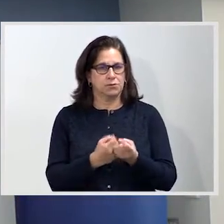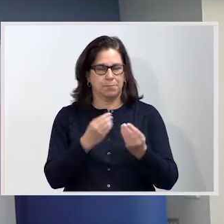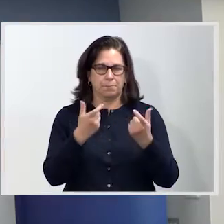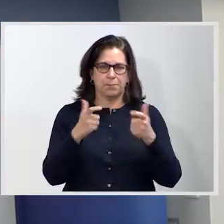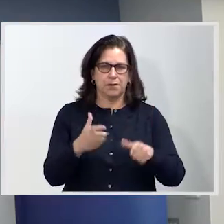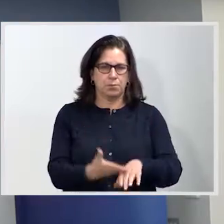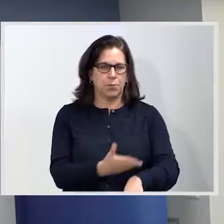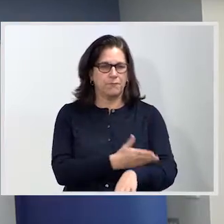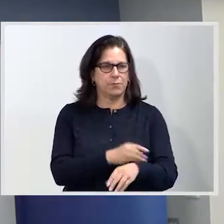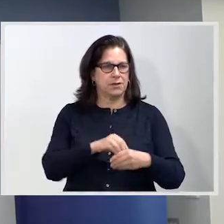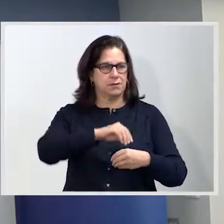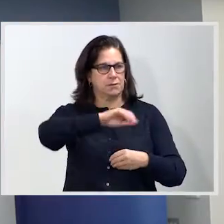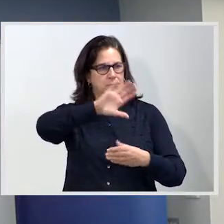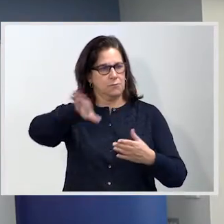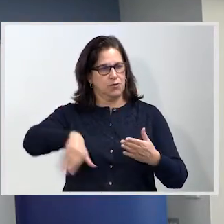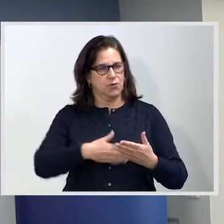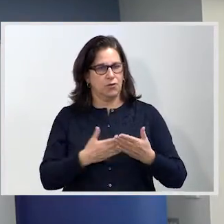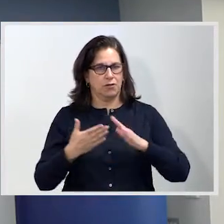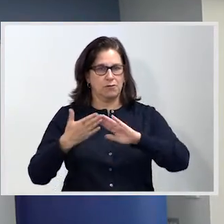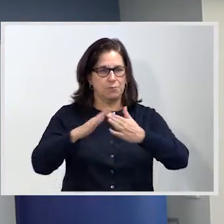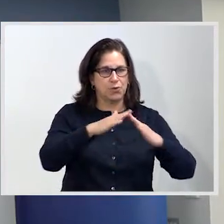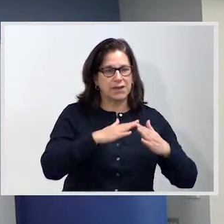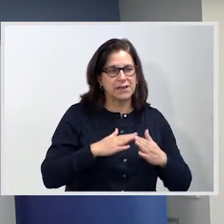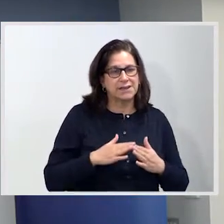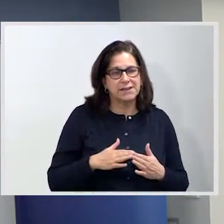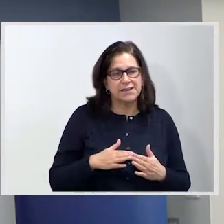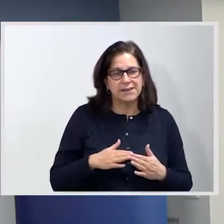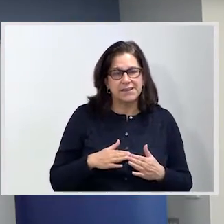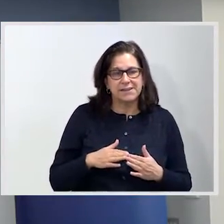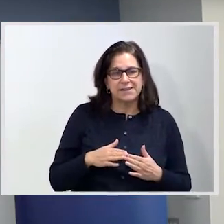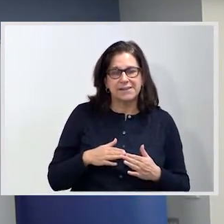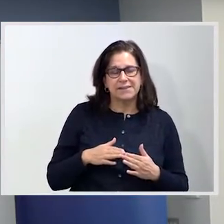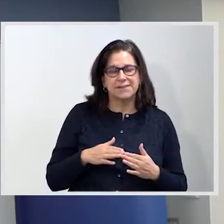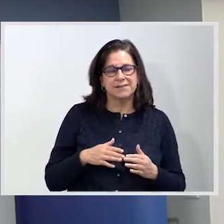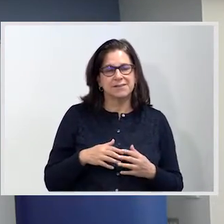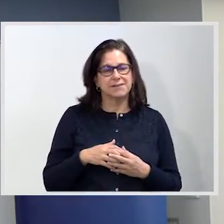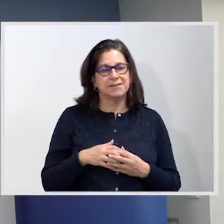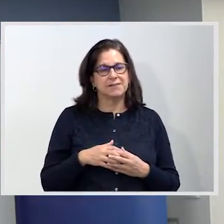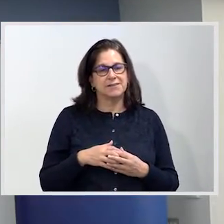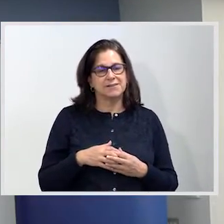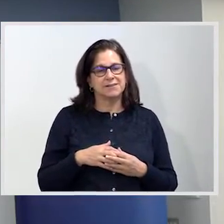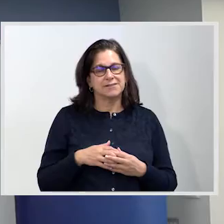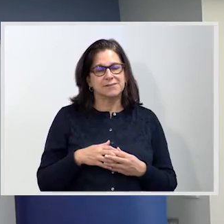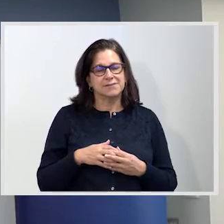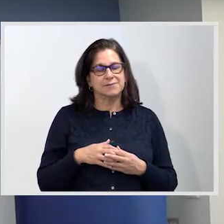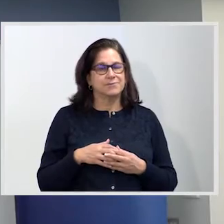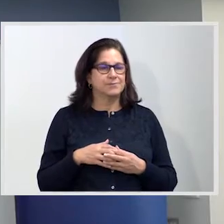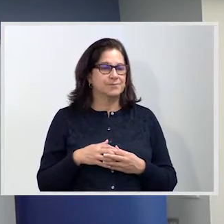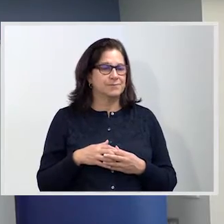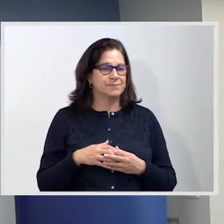THAT WE HAVE IN ONE STUDENT IN ONE AREA OF THE CITY, THAT IT DOESN'T MATTER WHERE THAT STUDENT LIVES, THEY GET AN